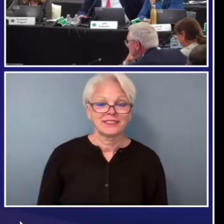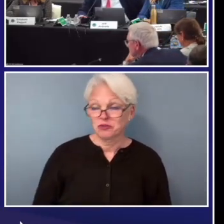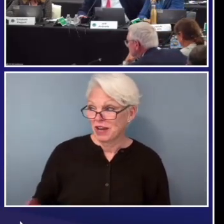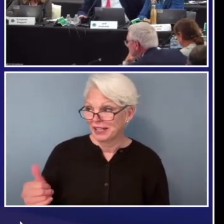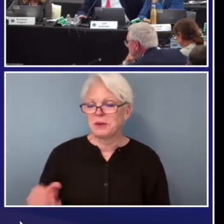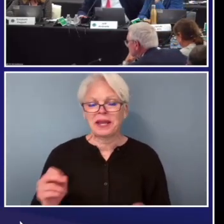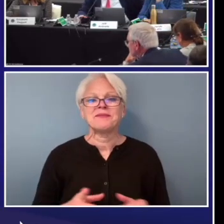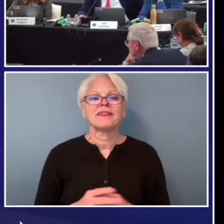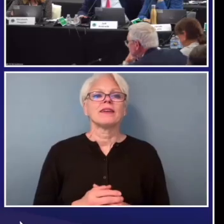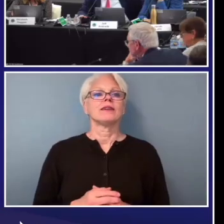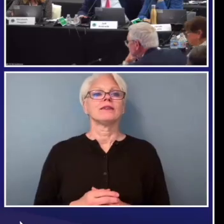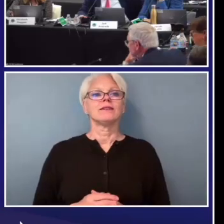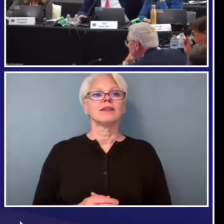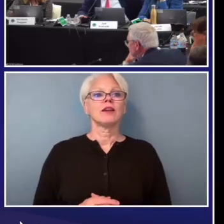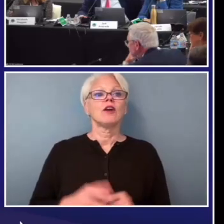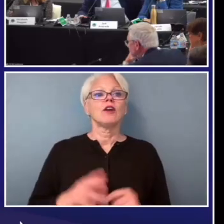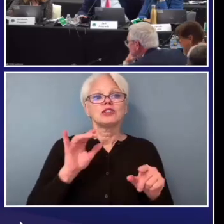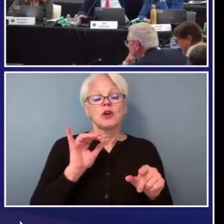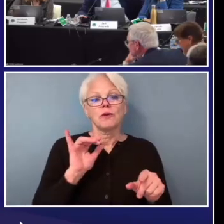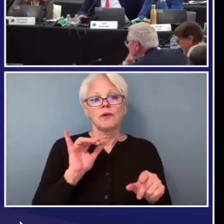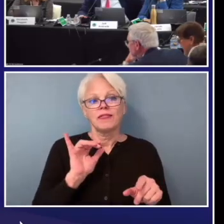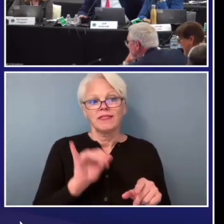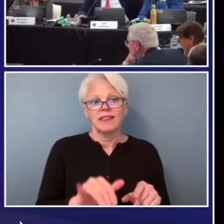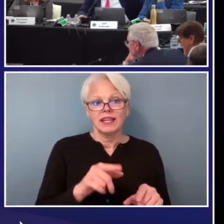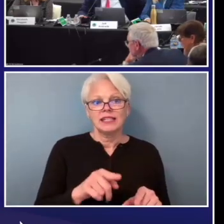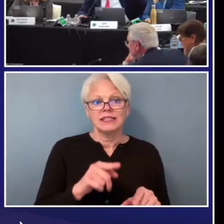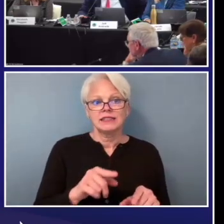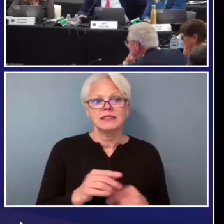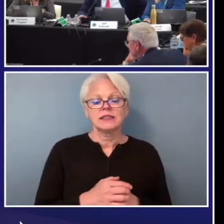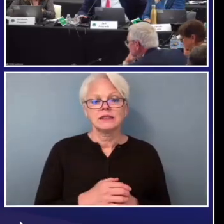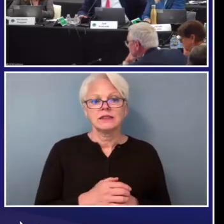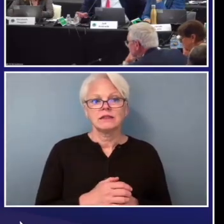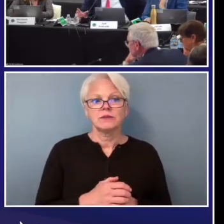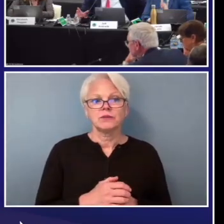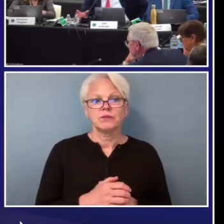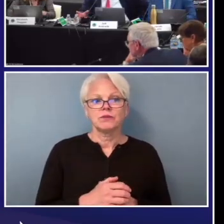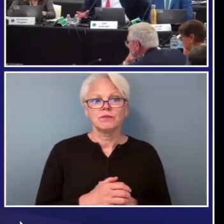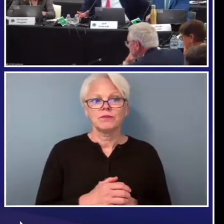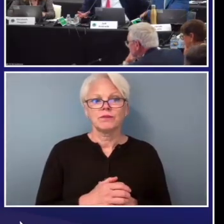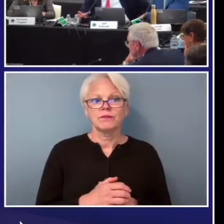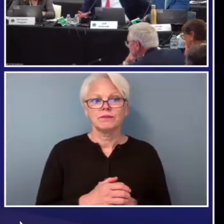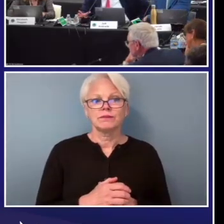So what this is trying to do is, um, have stricter,